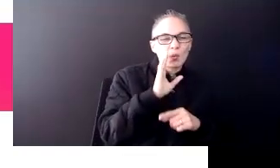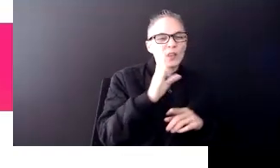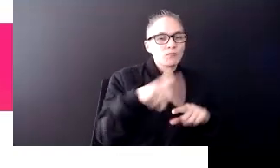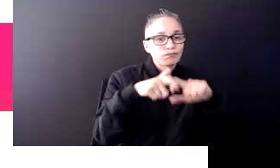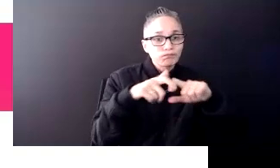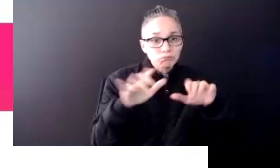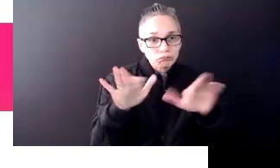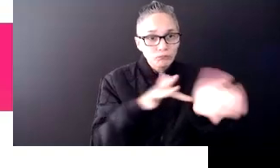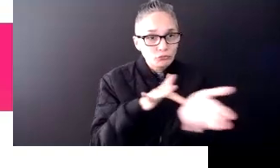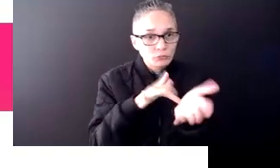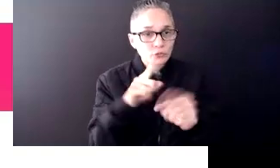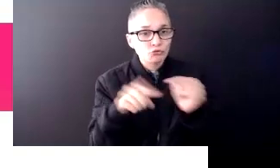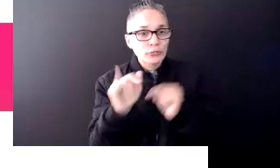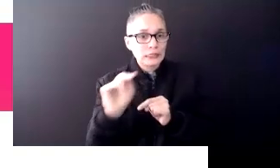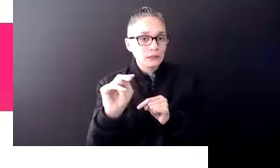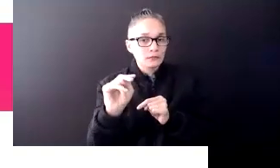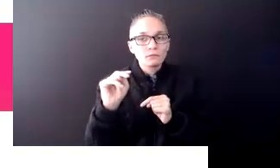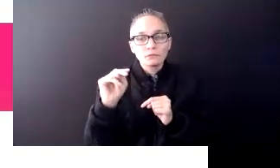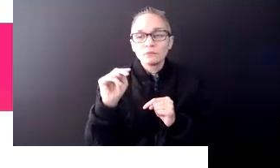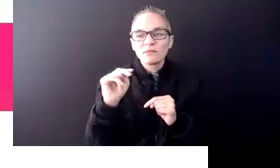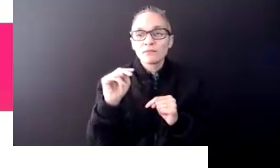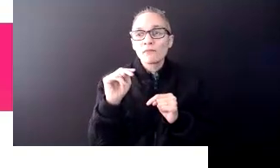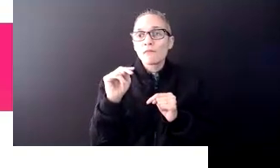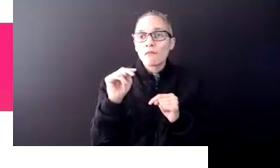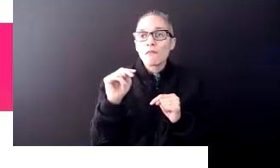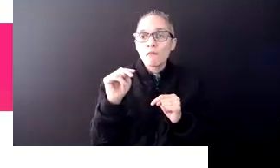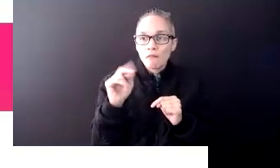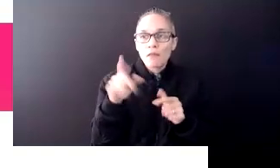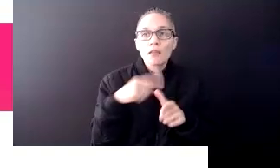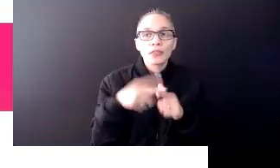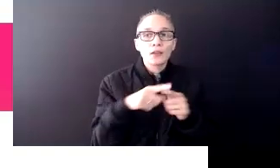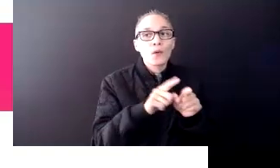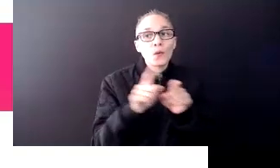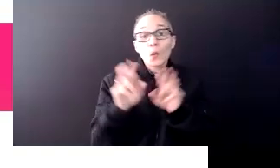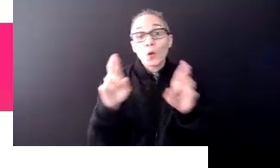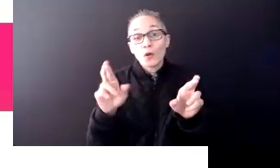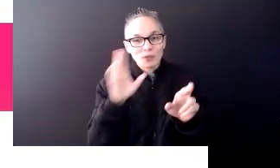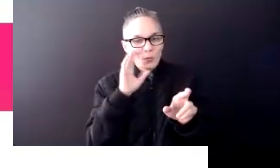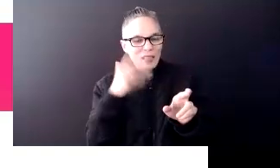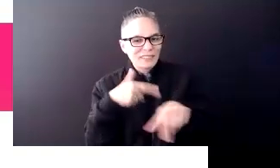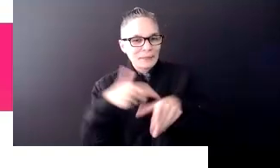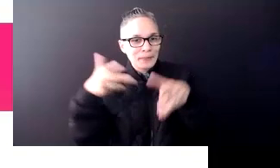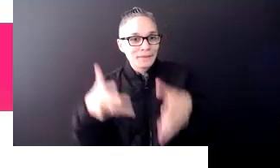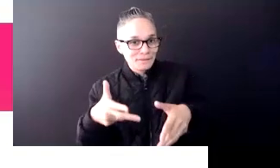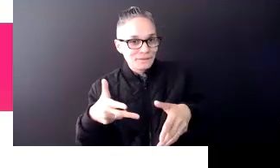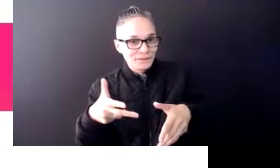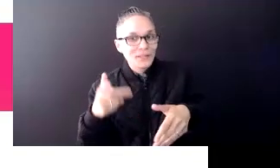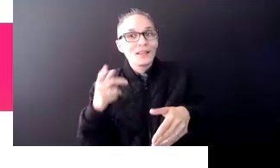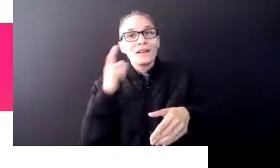And, you know, and address some of those questions. And then we also hope to have some time at the end for some more open